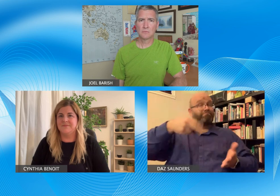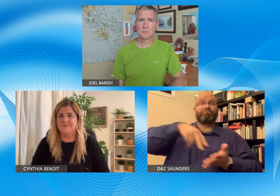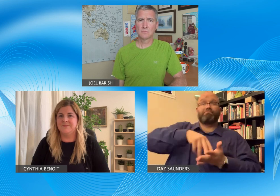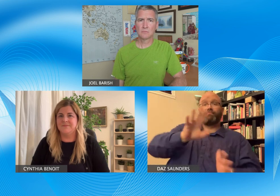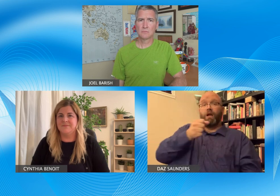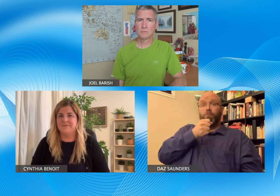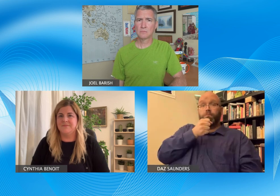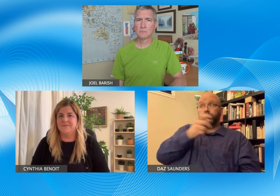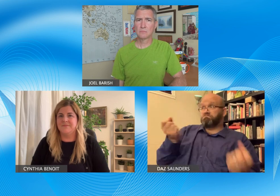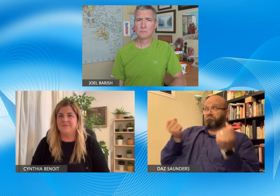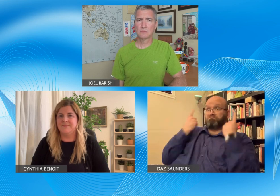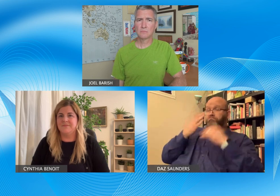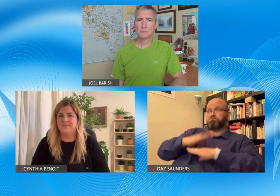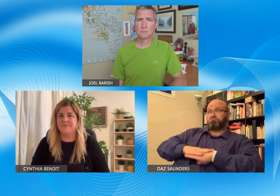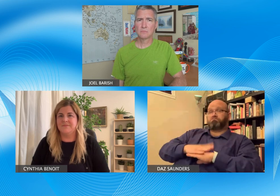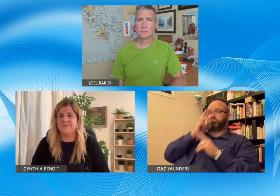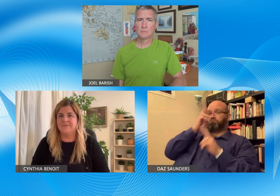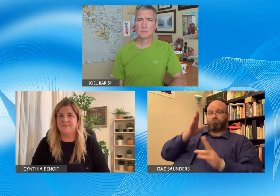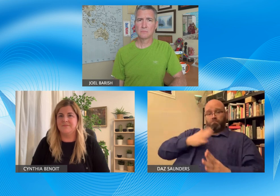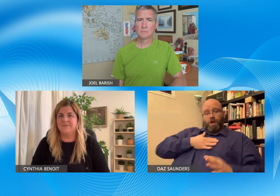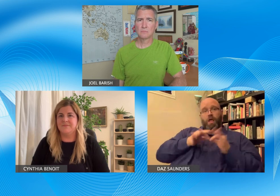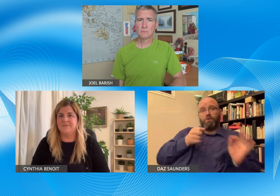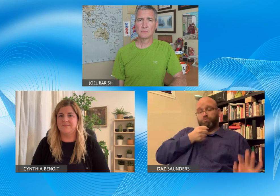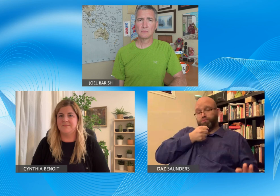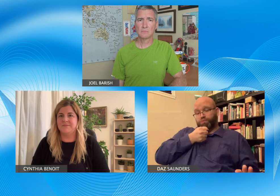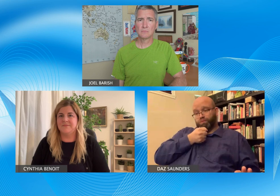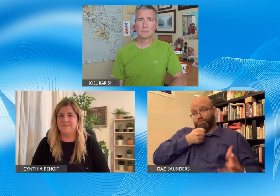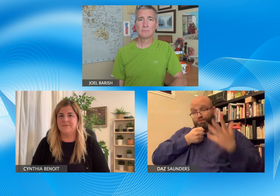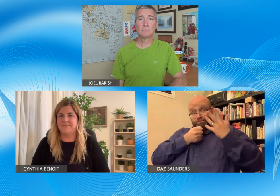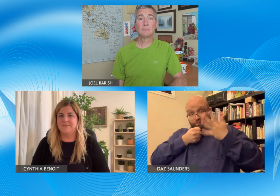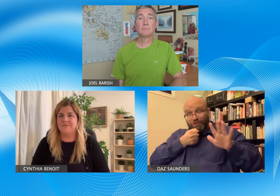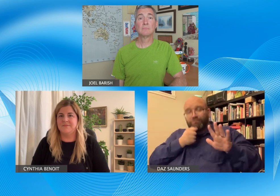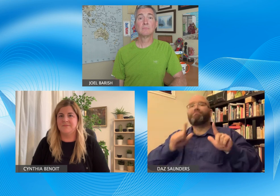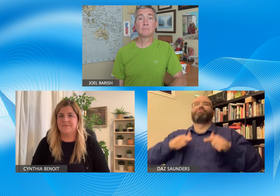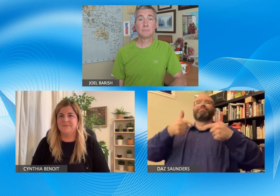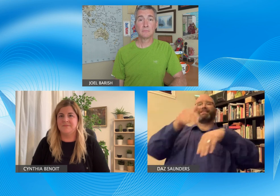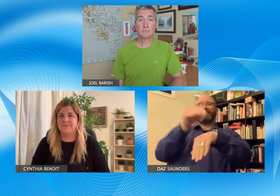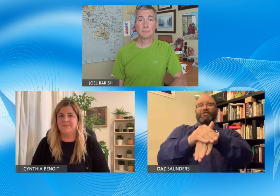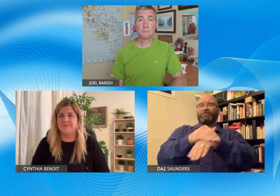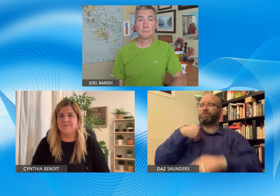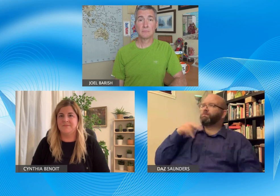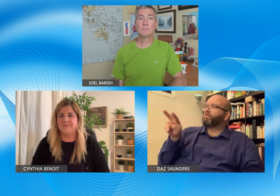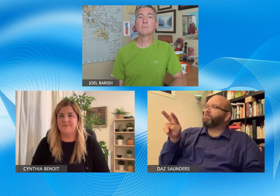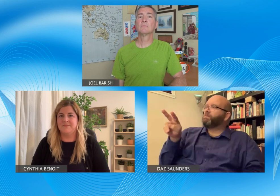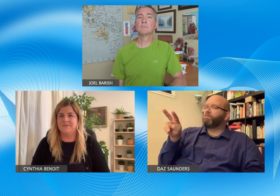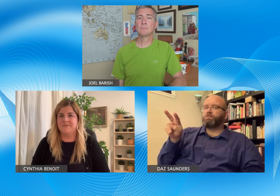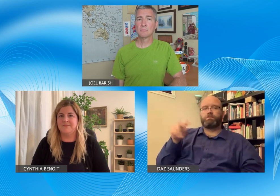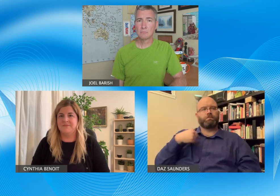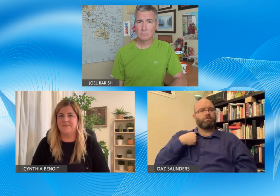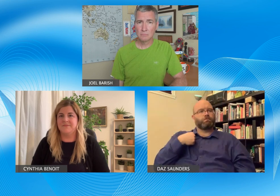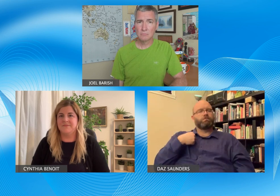For instance, when it’s their turn to talk, they start their speech in their native language for a brief instant without any interpreters, then switch to English. I stood baffled and fascinated.